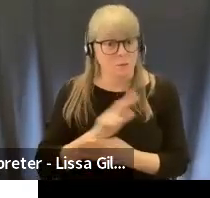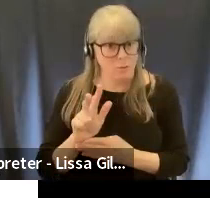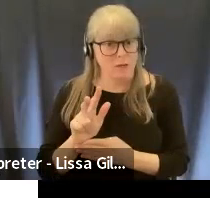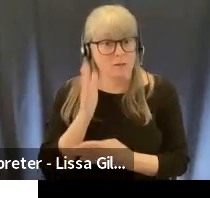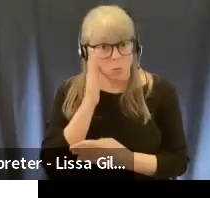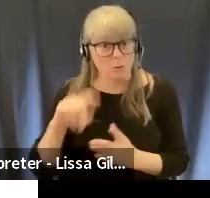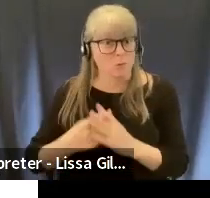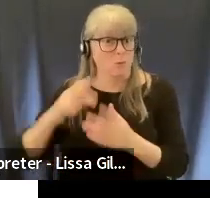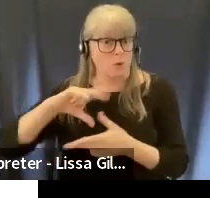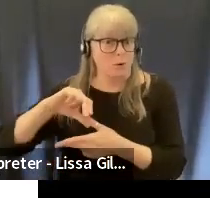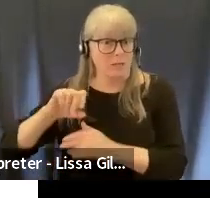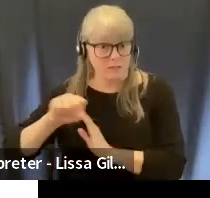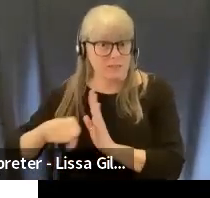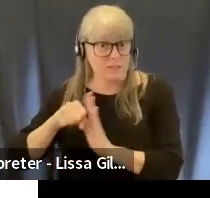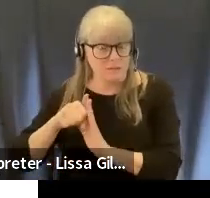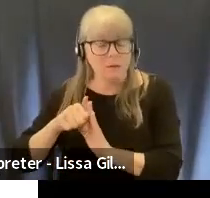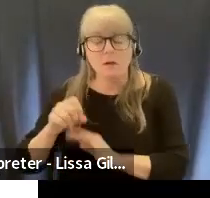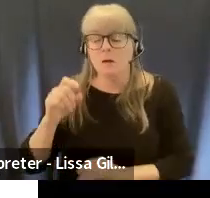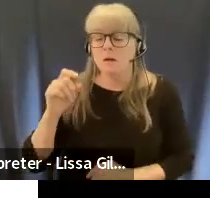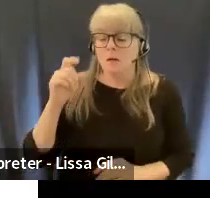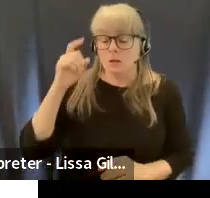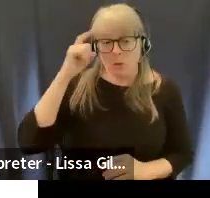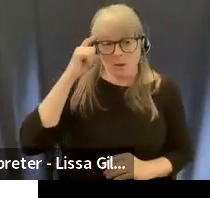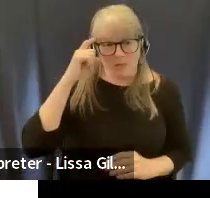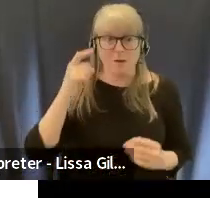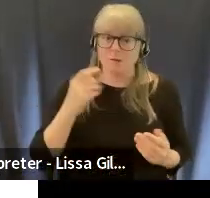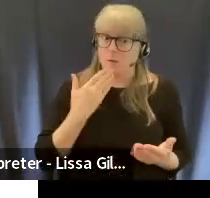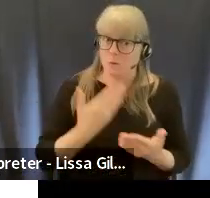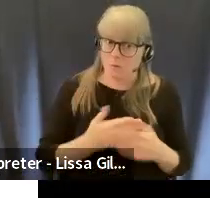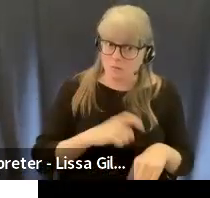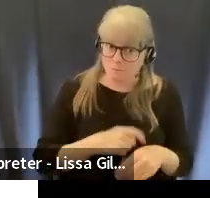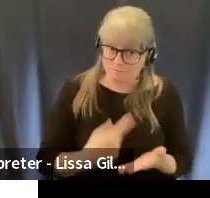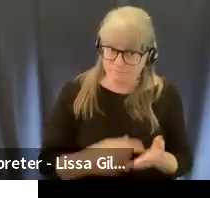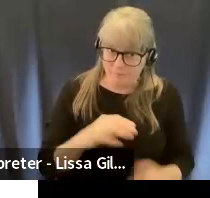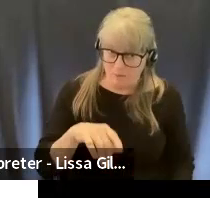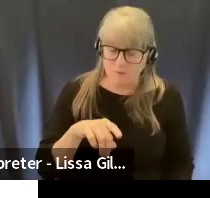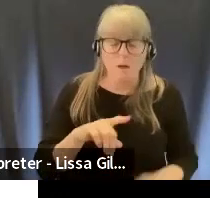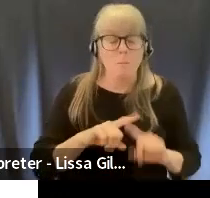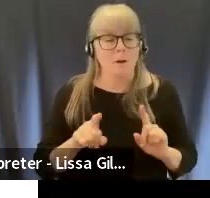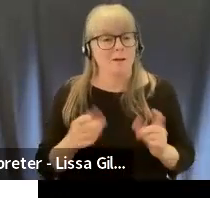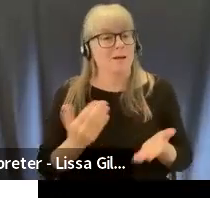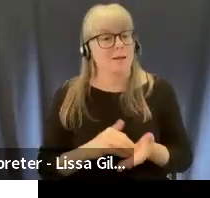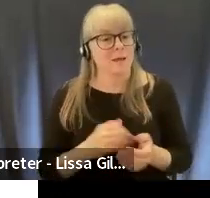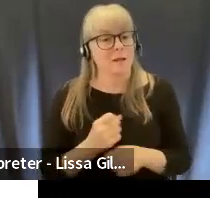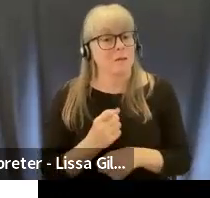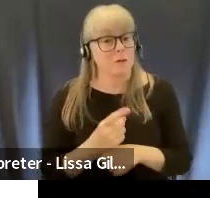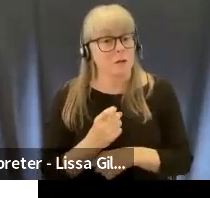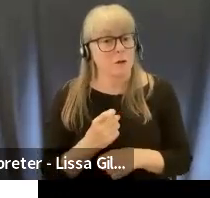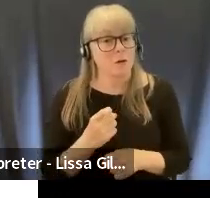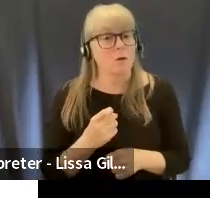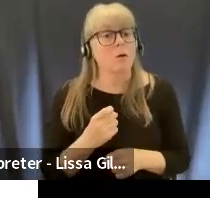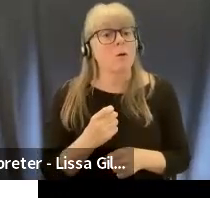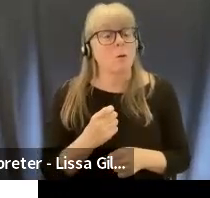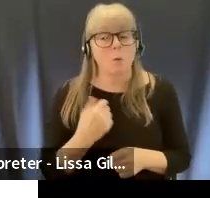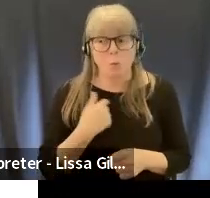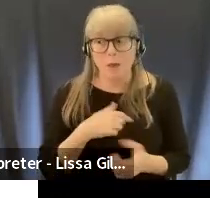No, I think June first. We're about 3 weeks out from the start of hurricane season, so I think that what we're talking about is timely.